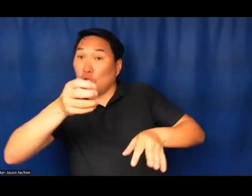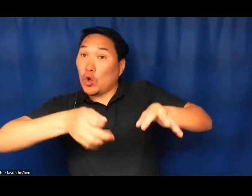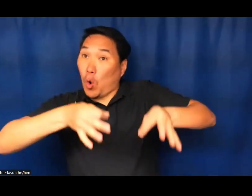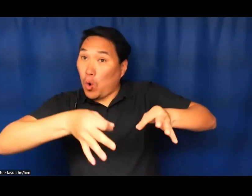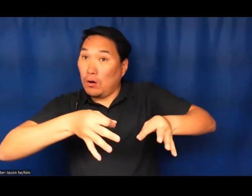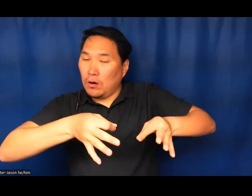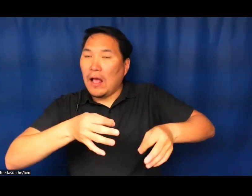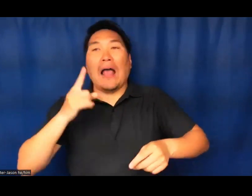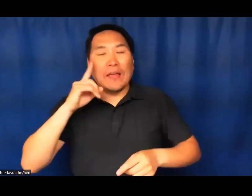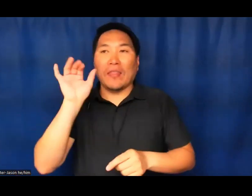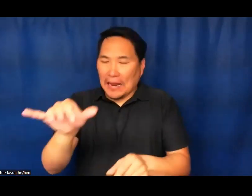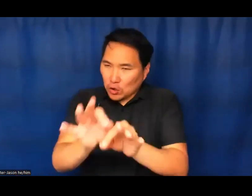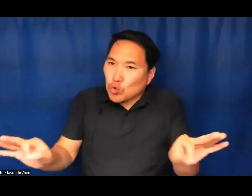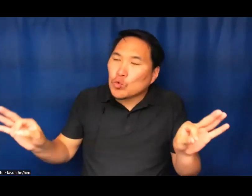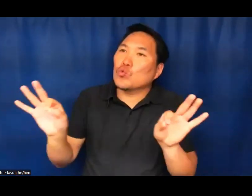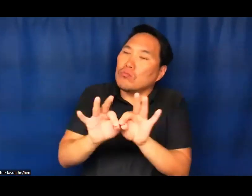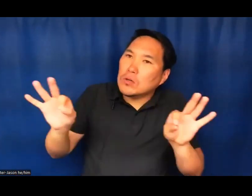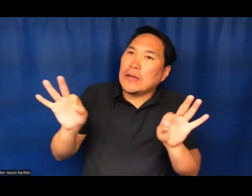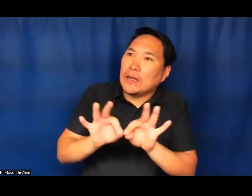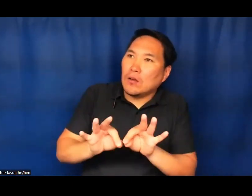is absolutely essential to avoid chaos.